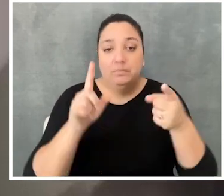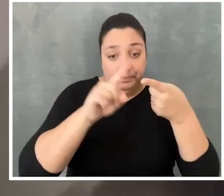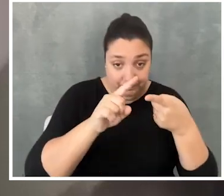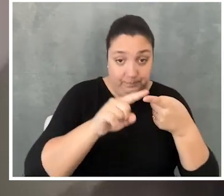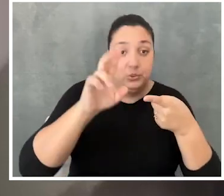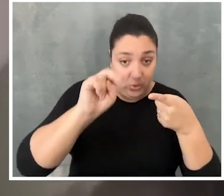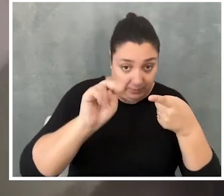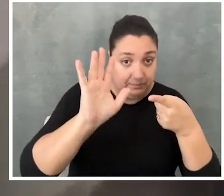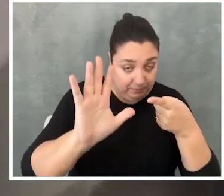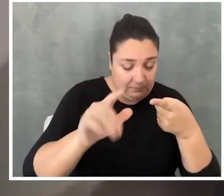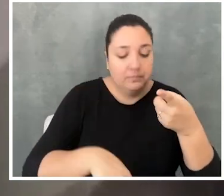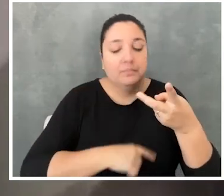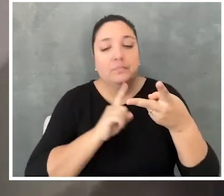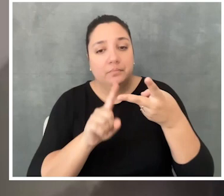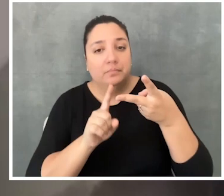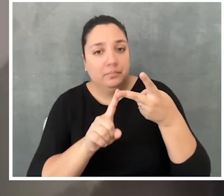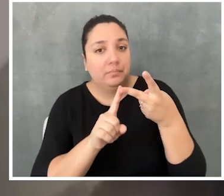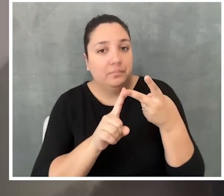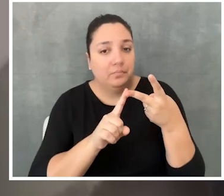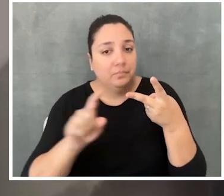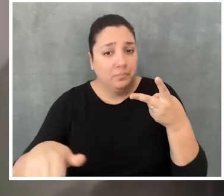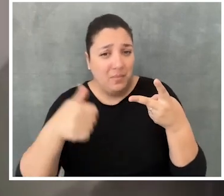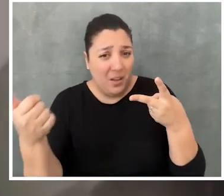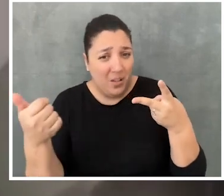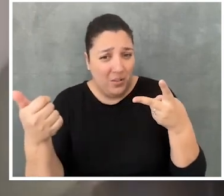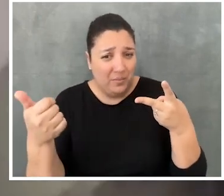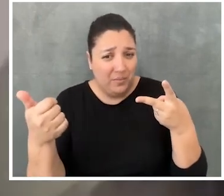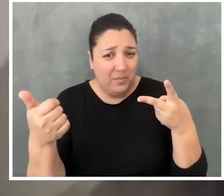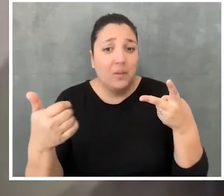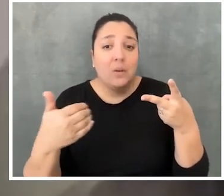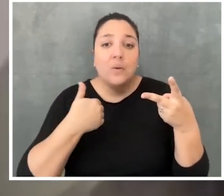we also have several movement building initiatives,